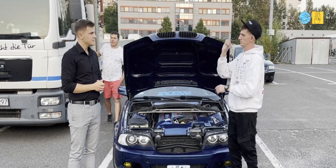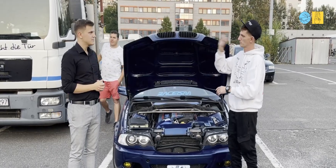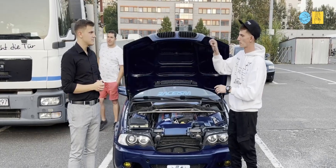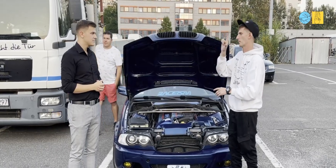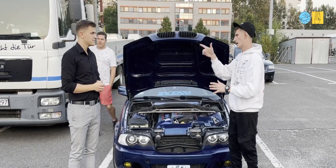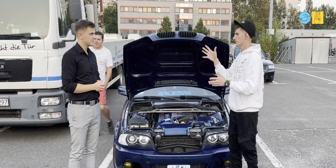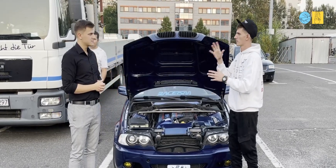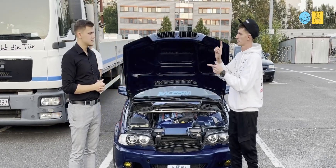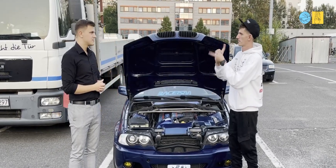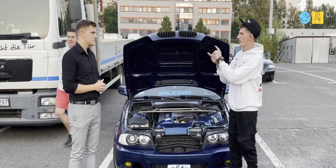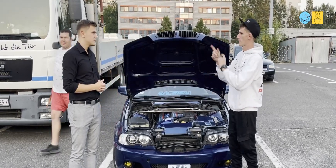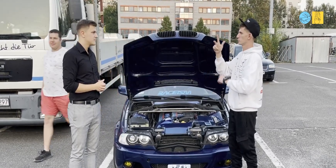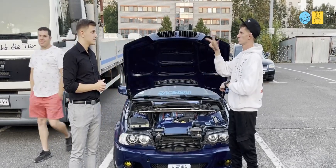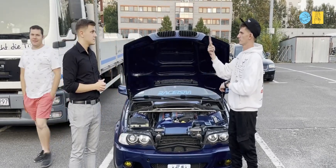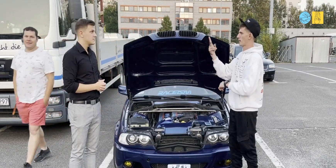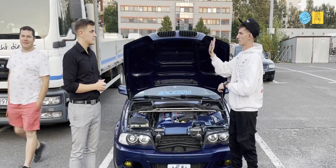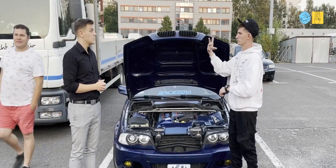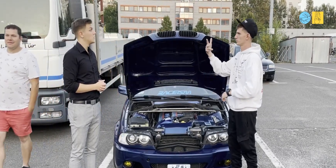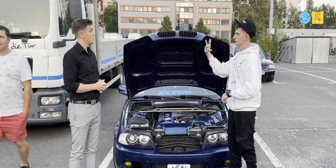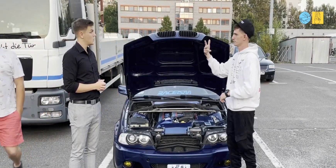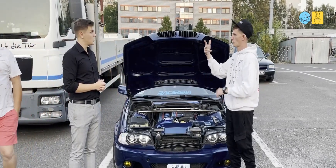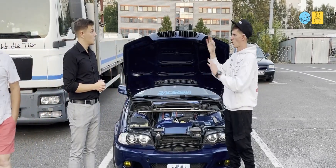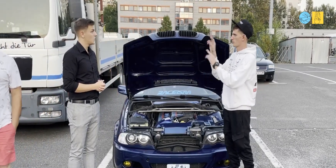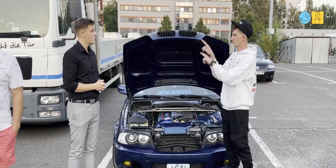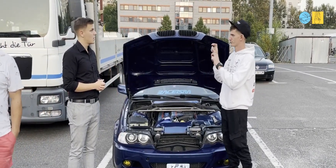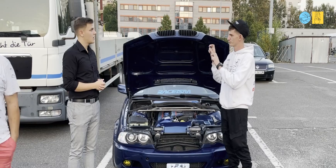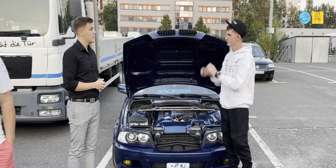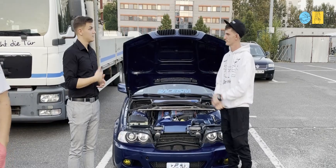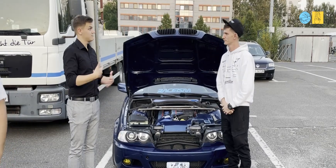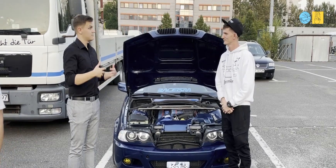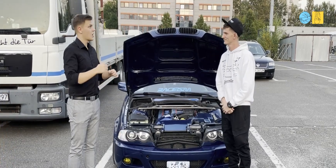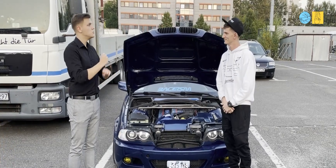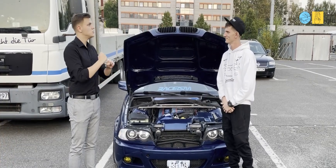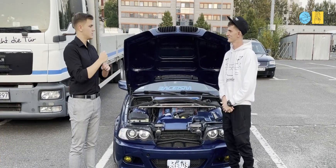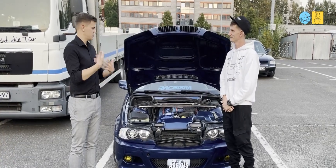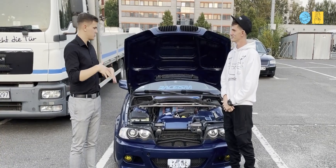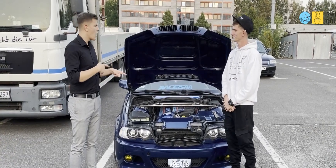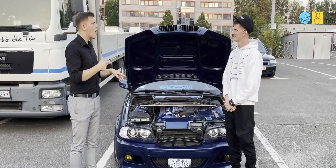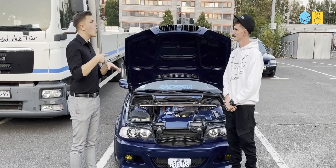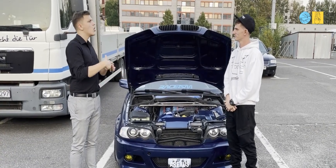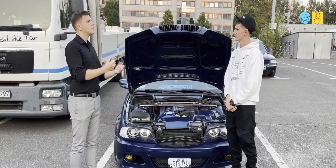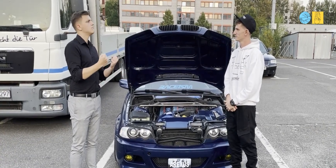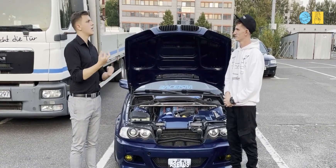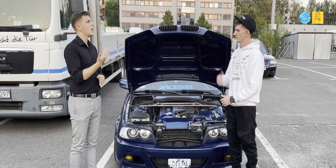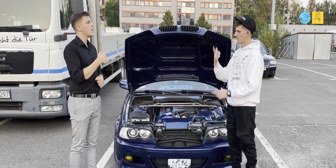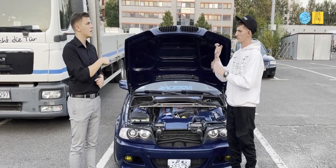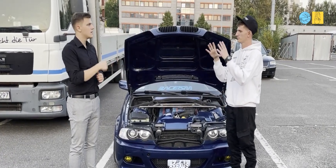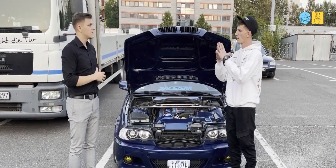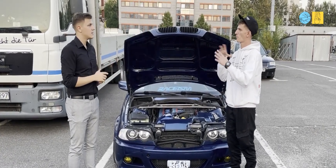liter engine swap in a year or two, from the BMW M3 [K] Not bad, how many horses does it have?